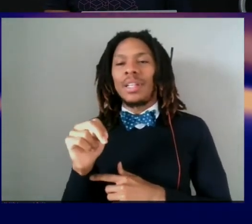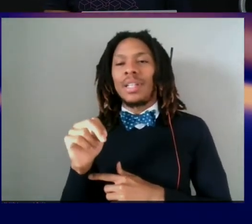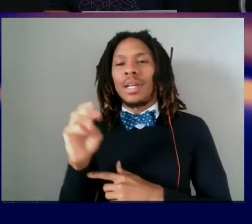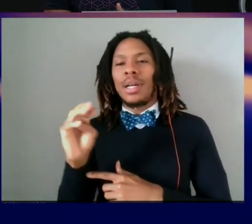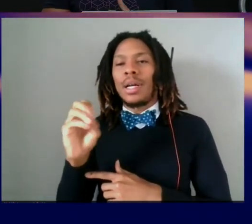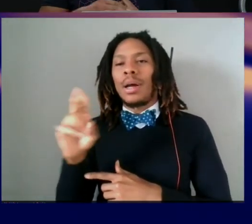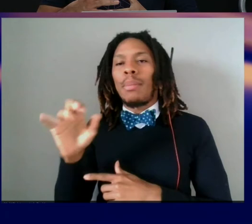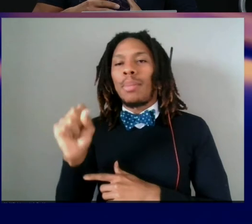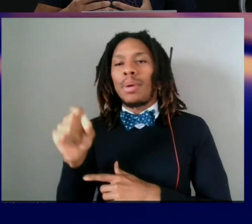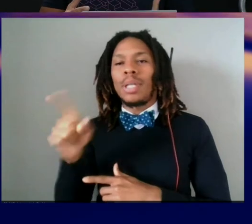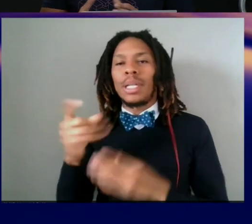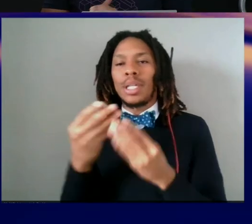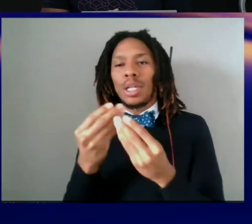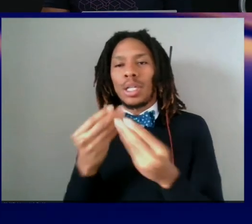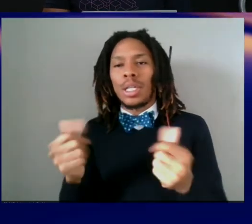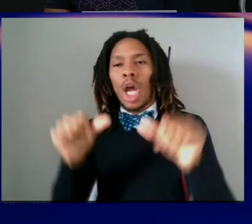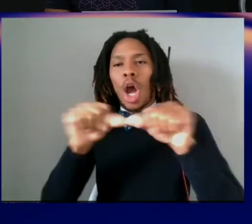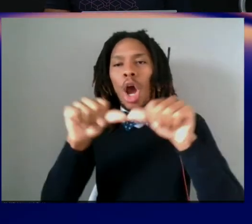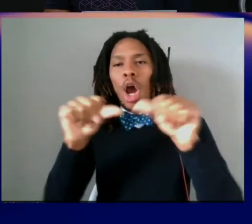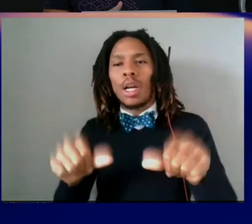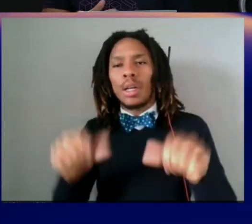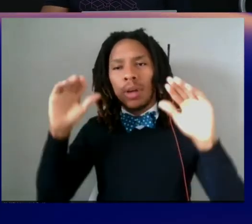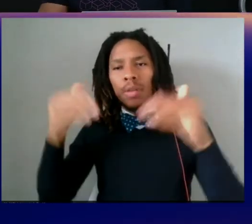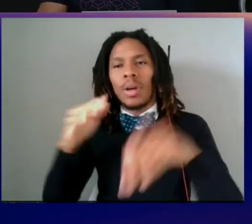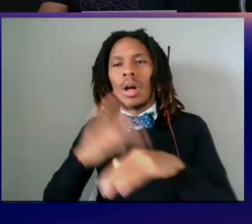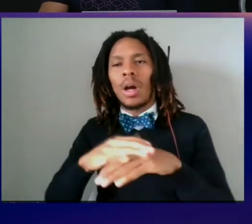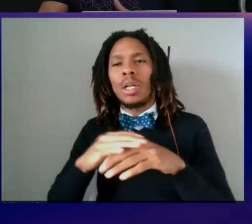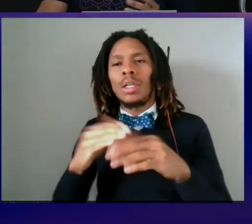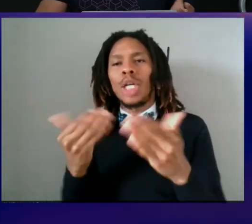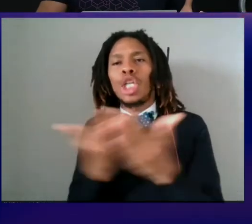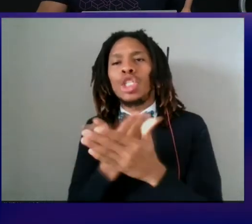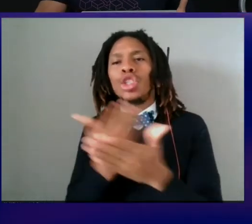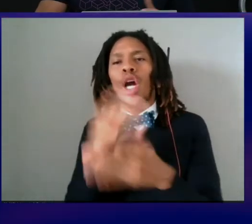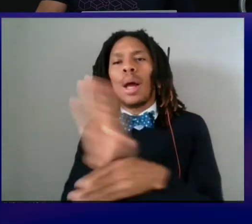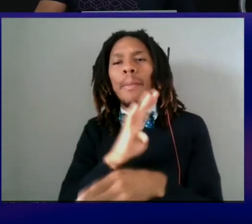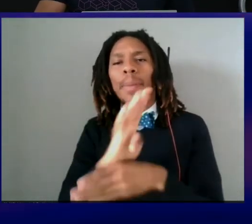solutions architects focusing on the start-up industry. So thank you, Kevin, for joining.